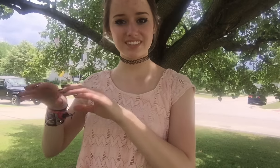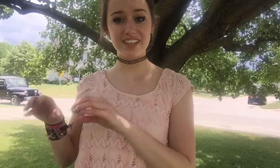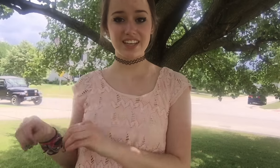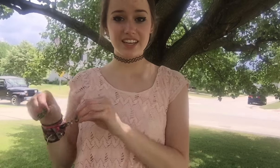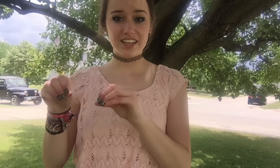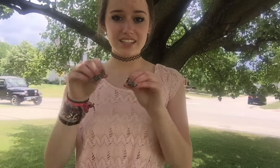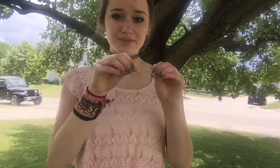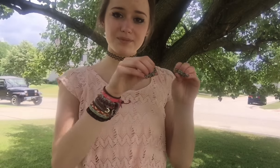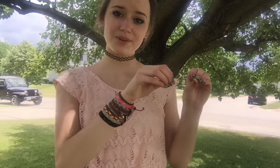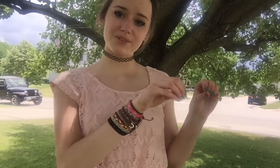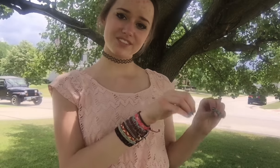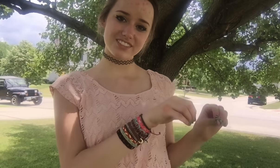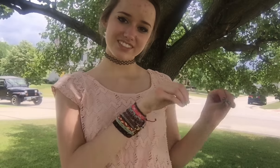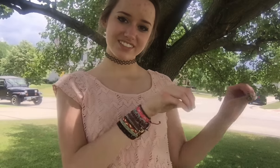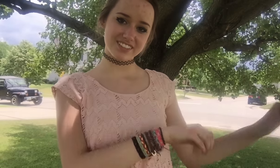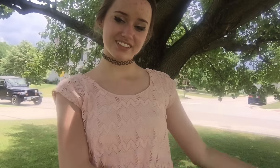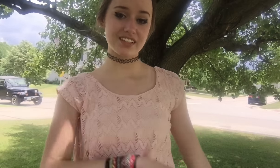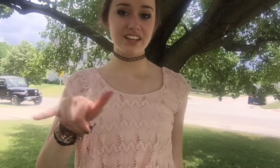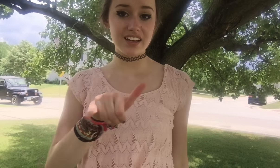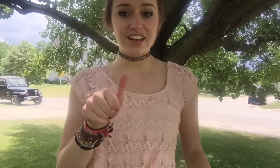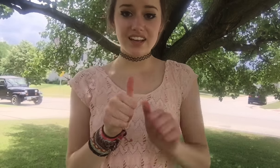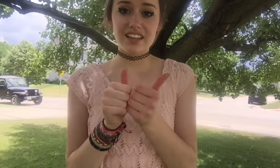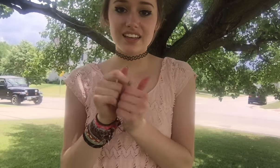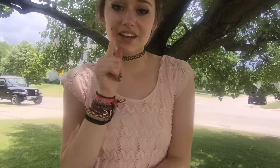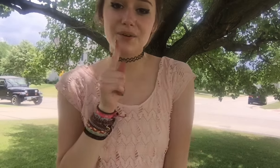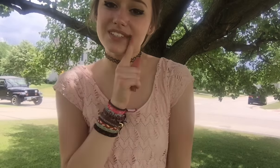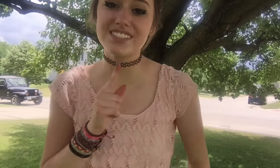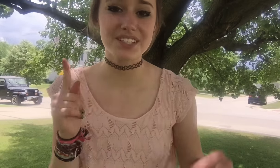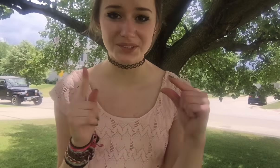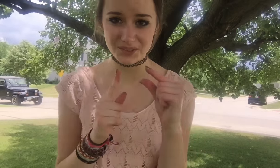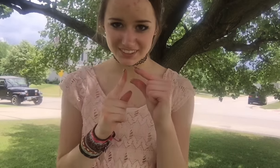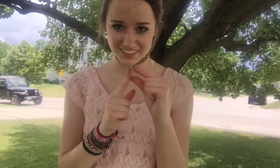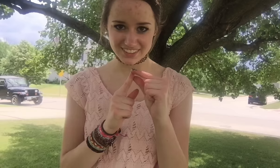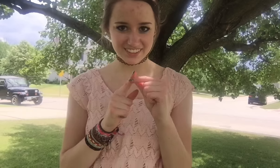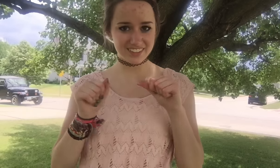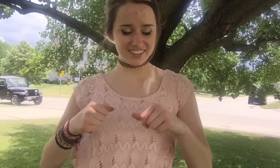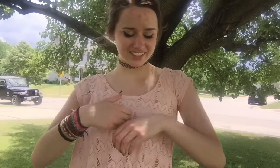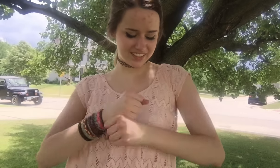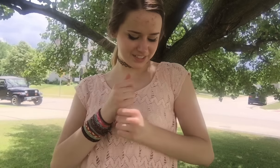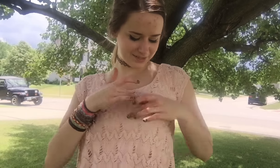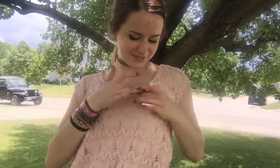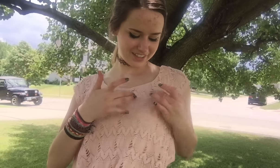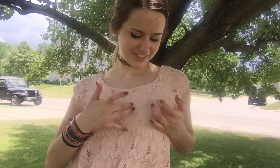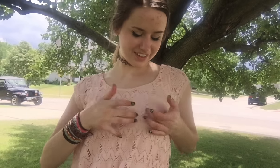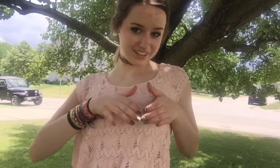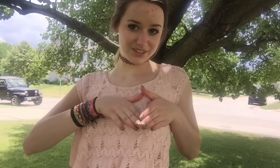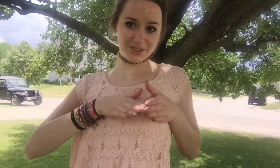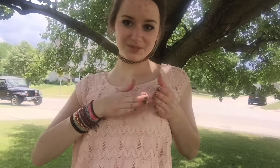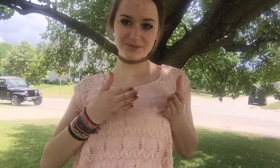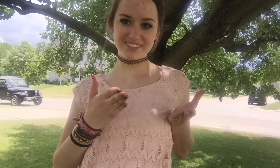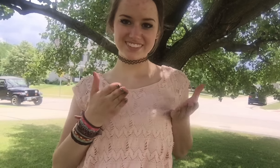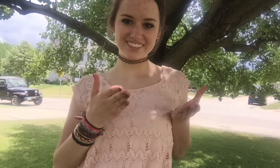into motion like how a single word can make a heart open